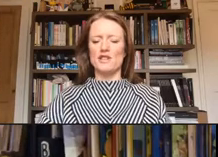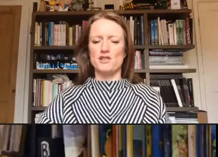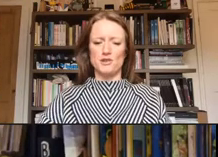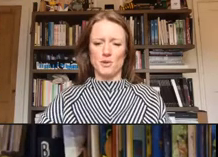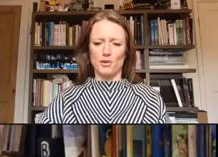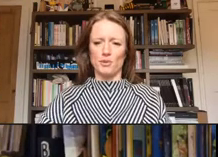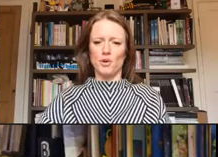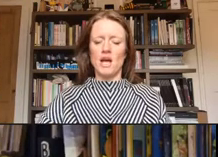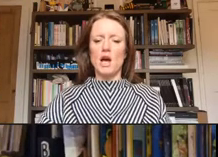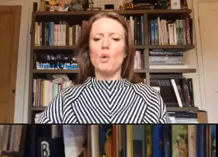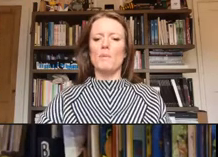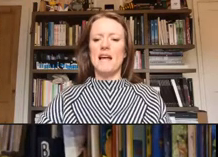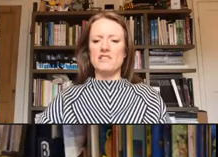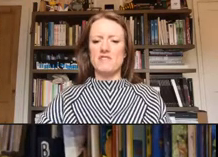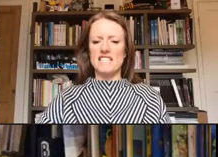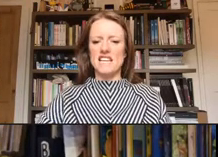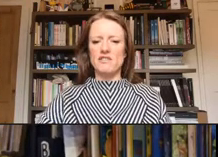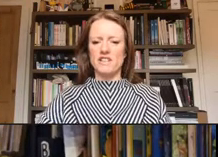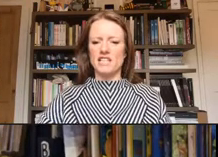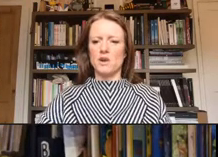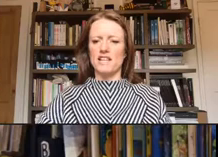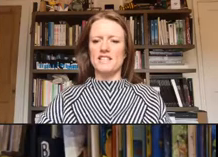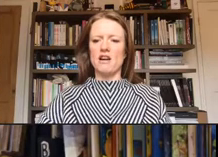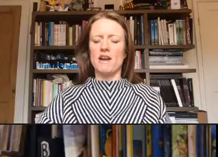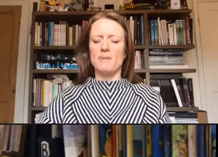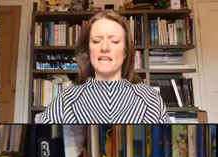We plan to raise funding to license our IP later this year. Please get in touch if you want to work with us.